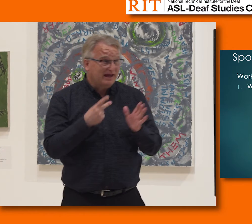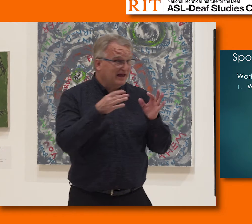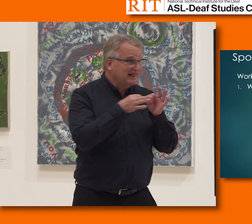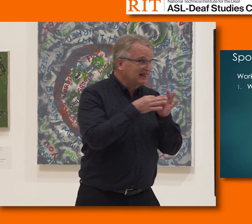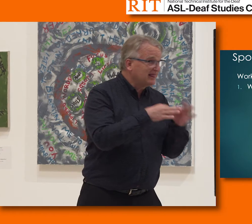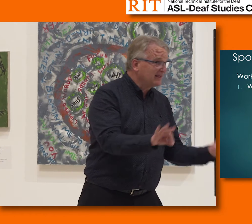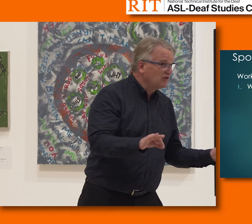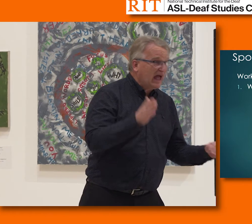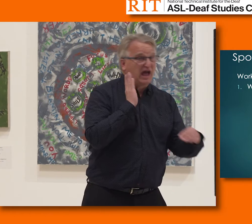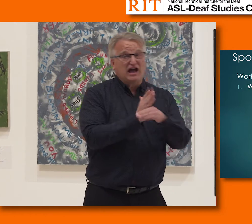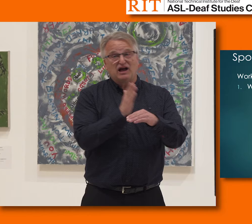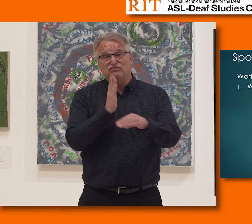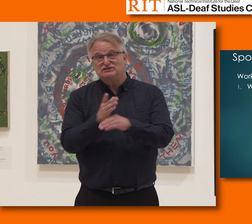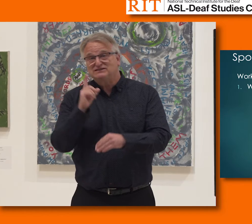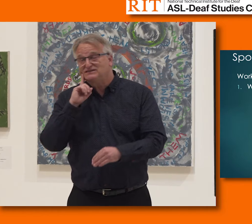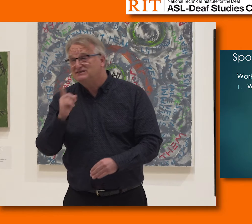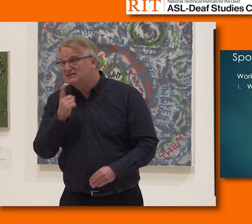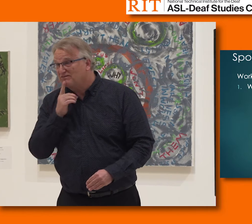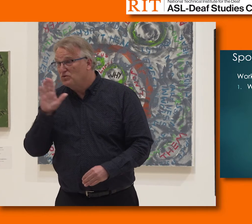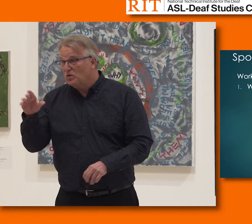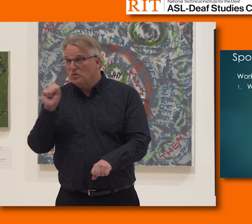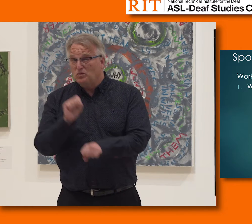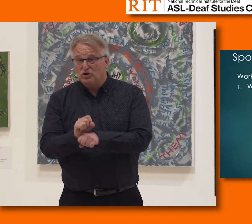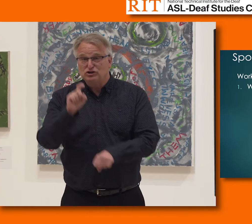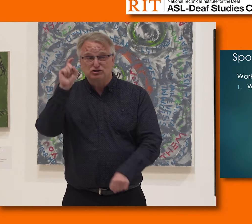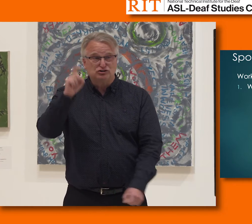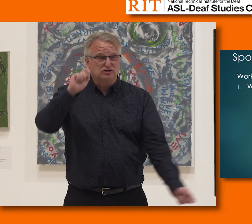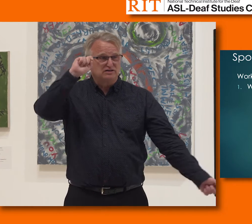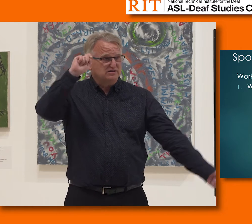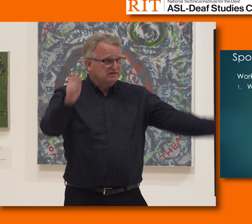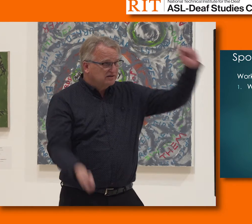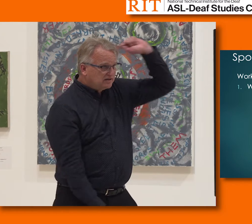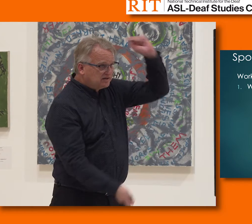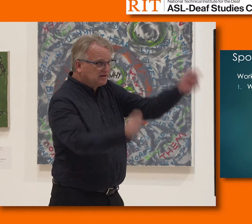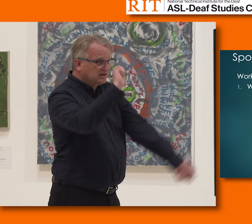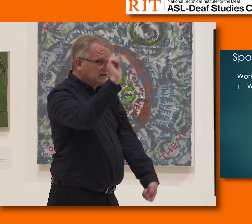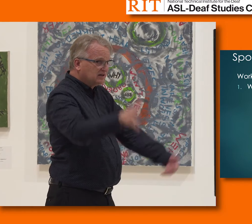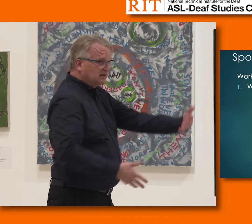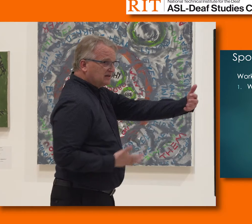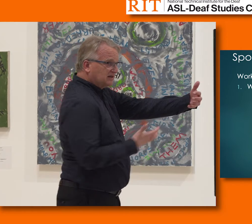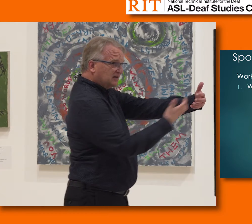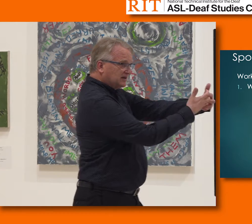How many people are bilingual? Your--your average grassroots Deaf person?